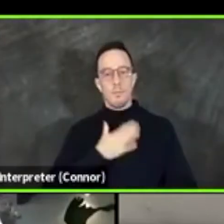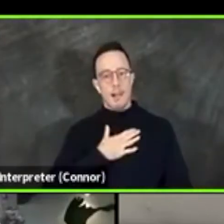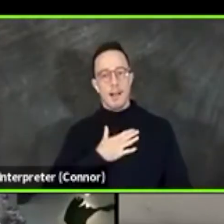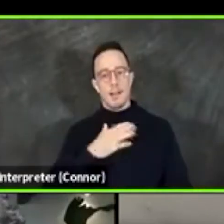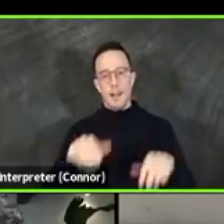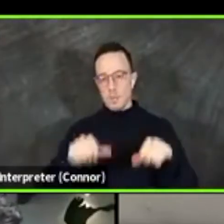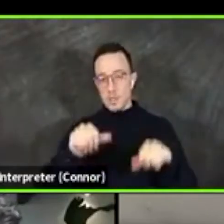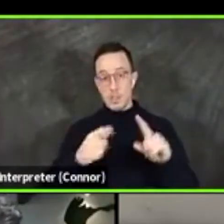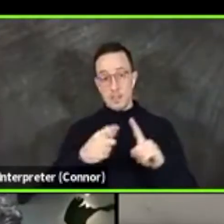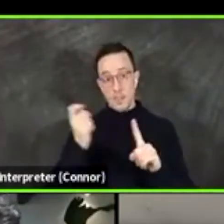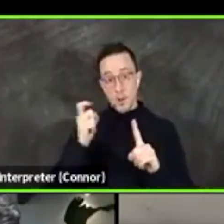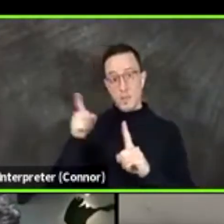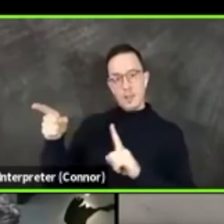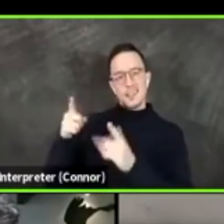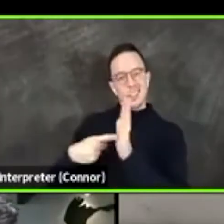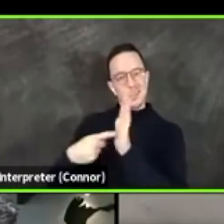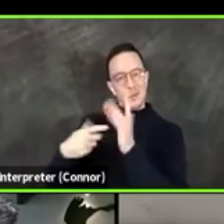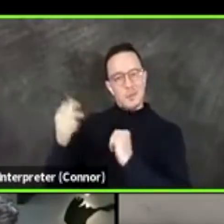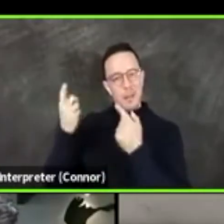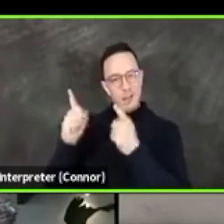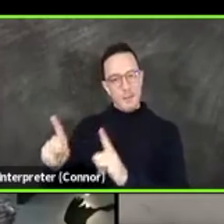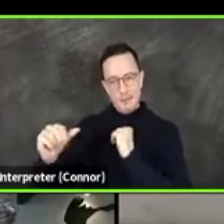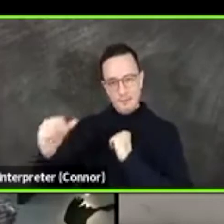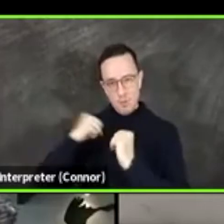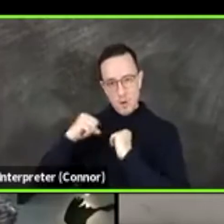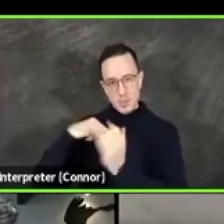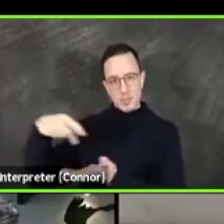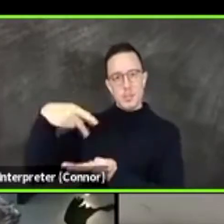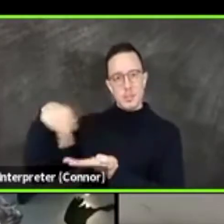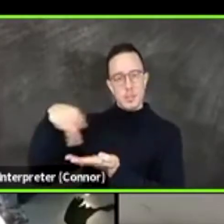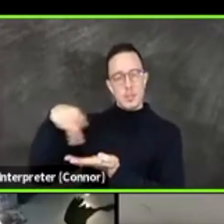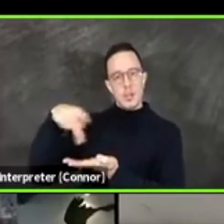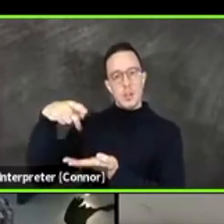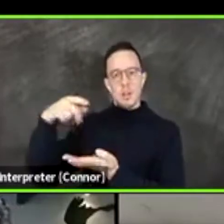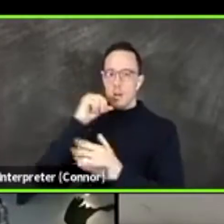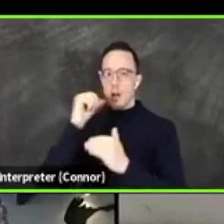PERFORMANCES SOMETIMES MAY OCCUR ARE INEQUITABLE.